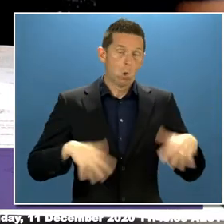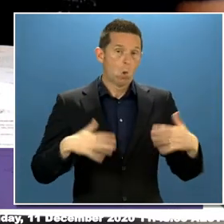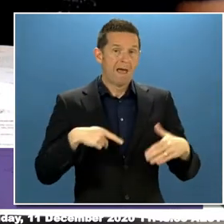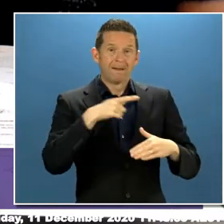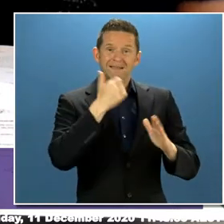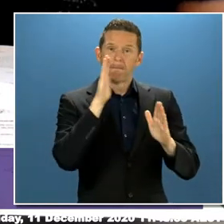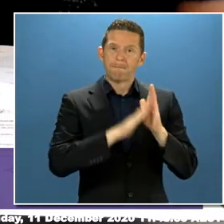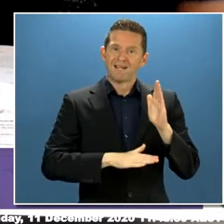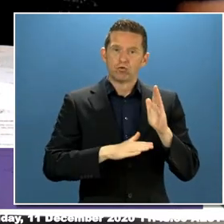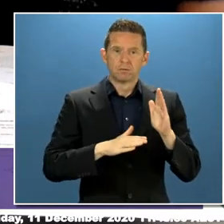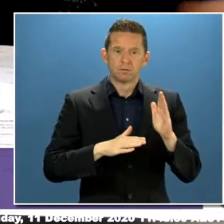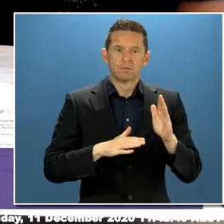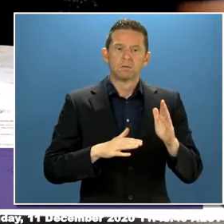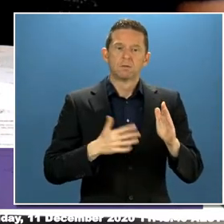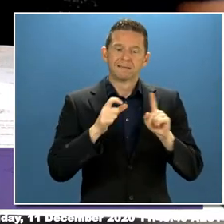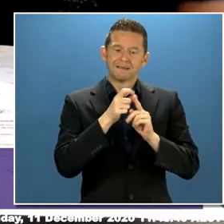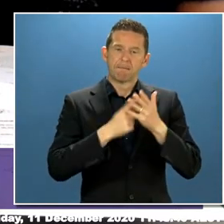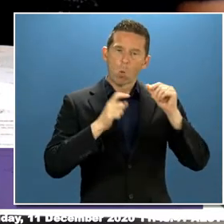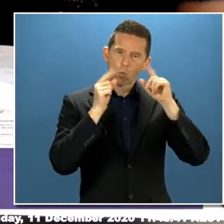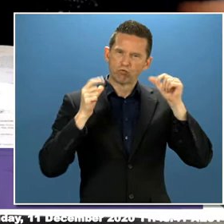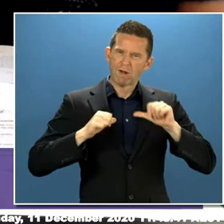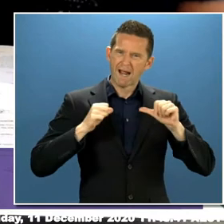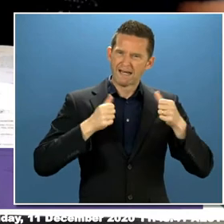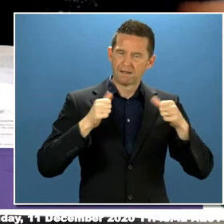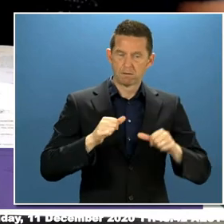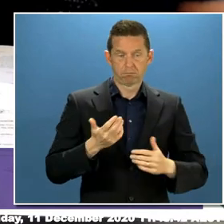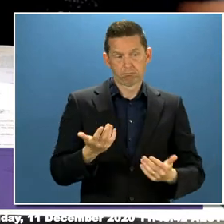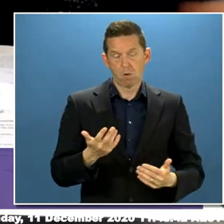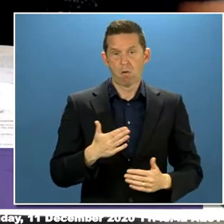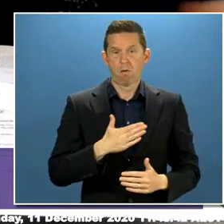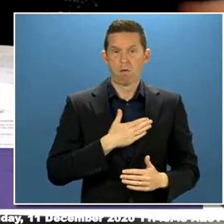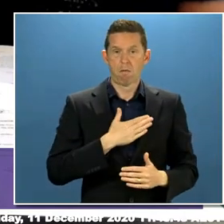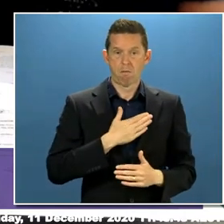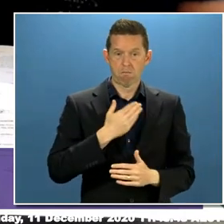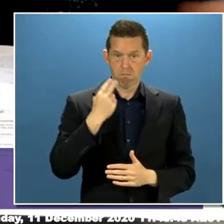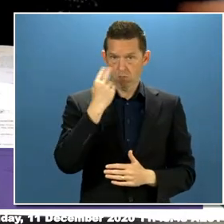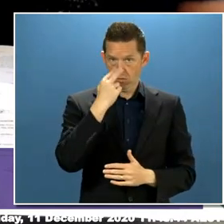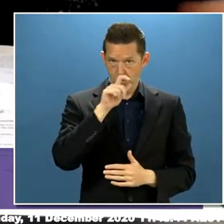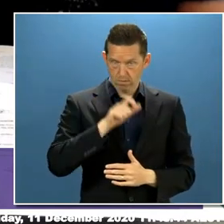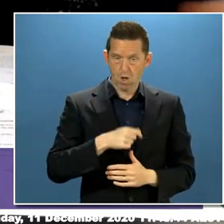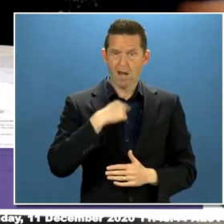So my role obviously being blind I --- we're able to either blindfold or give